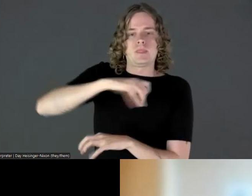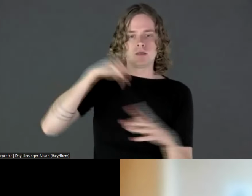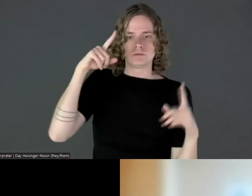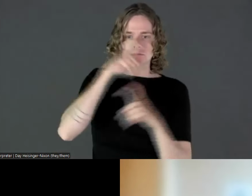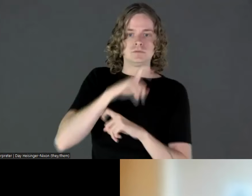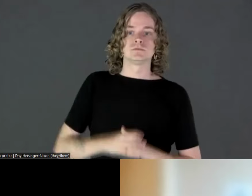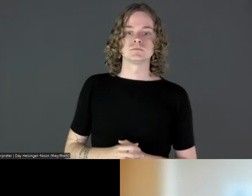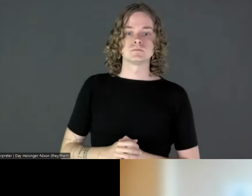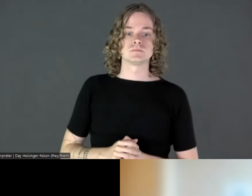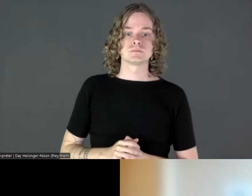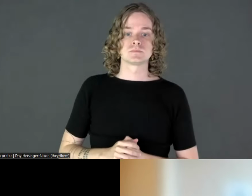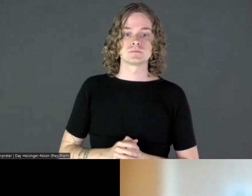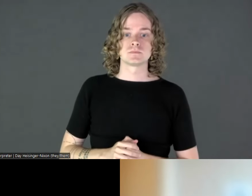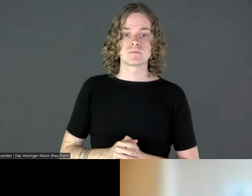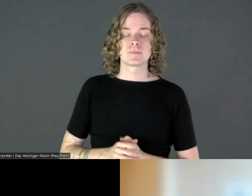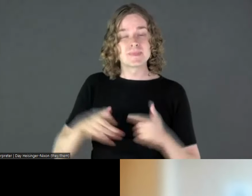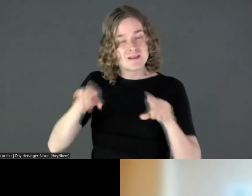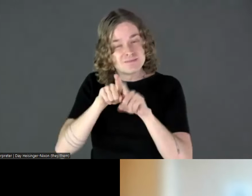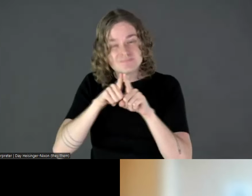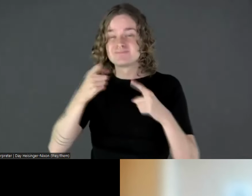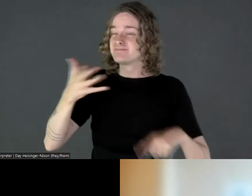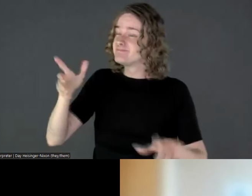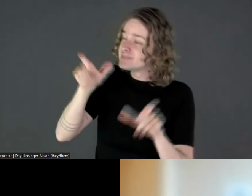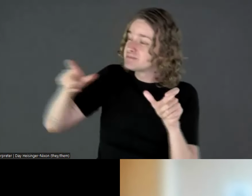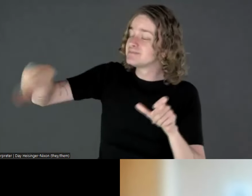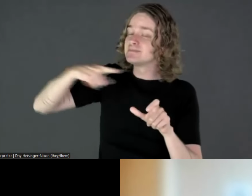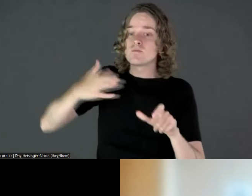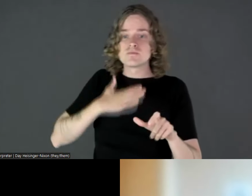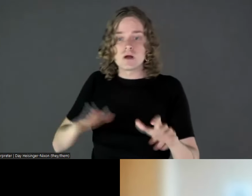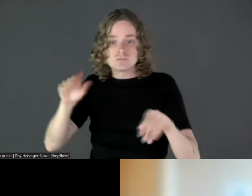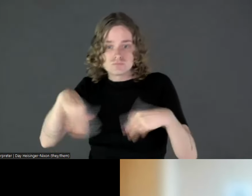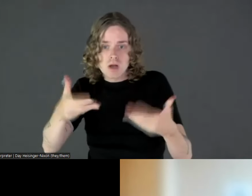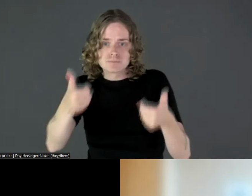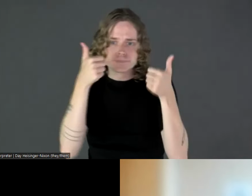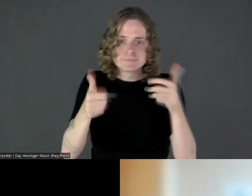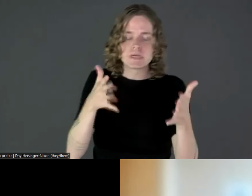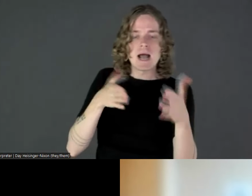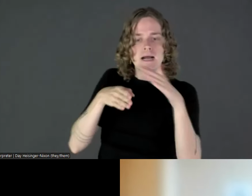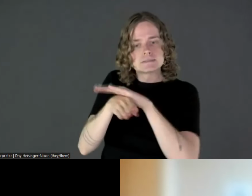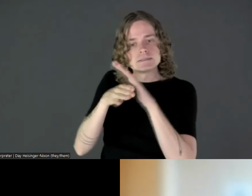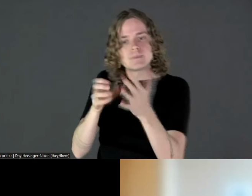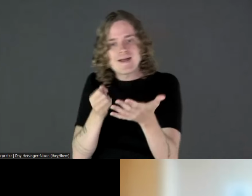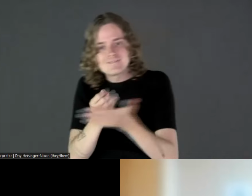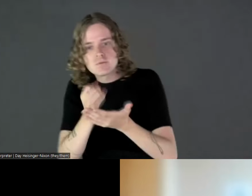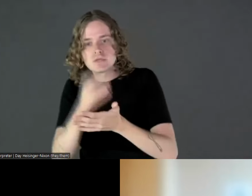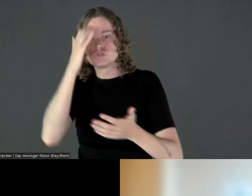provide accessible information and that moment. So really having all of those tools already